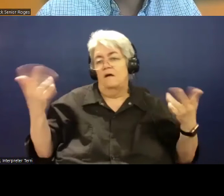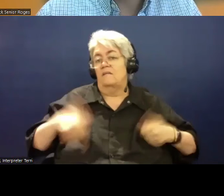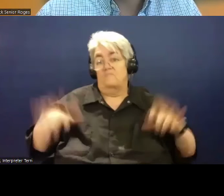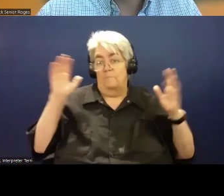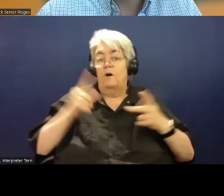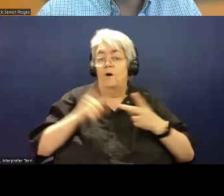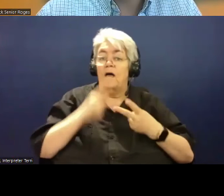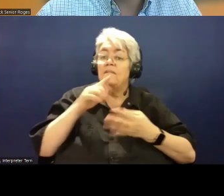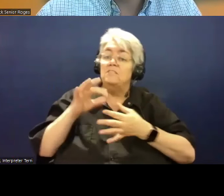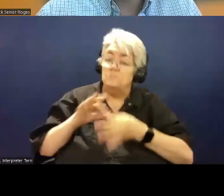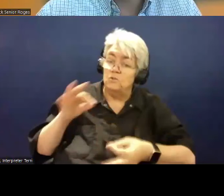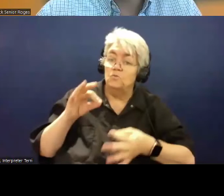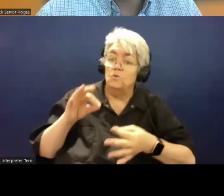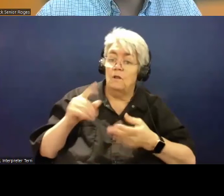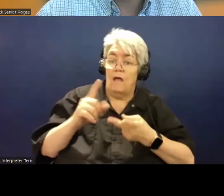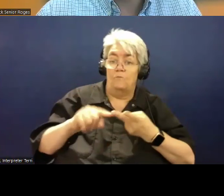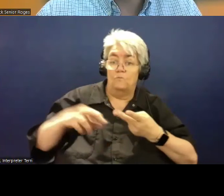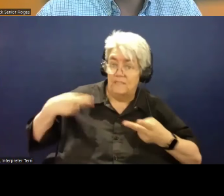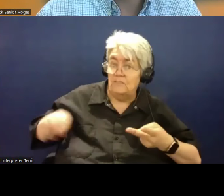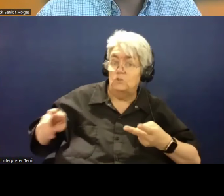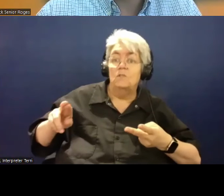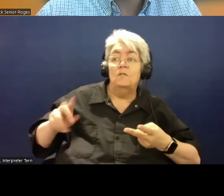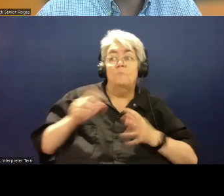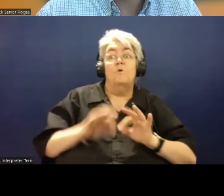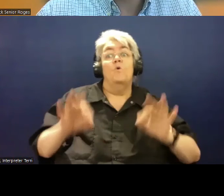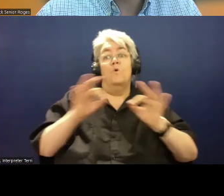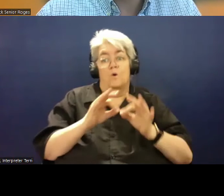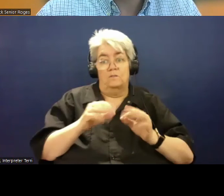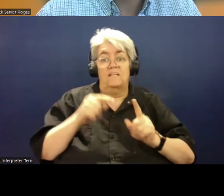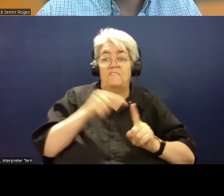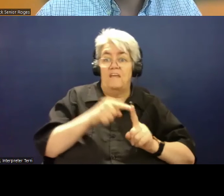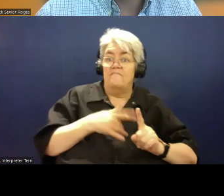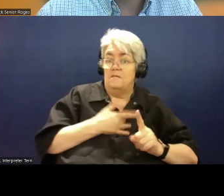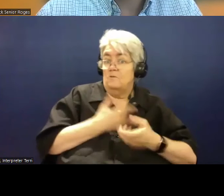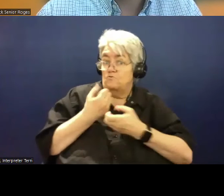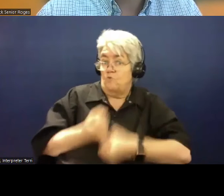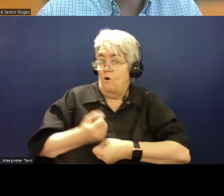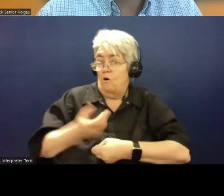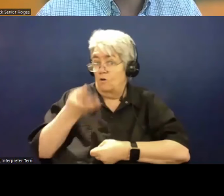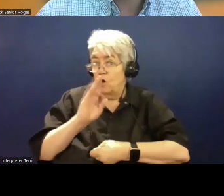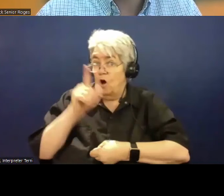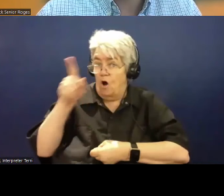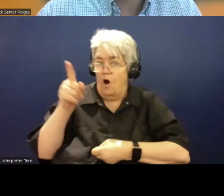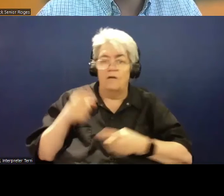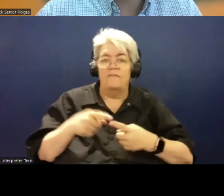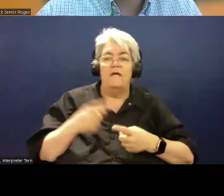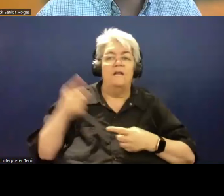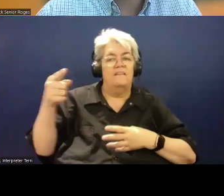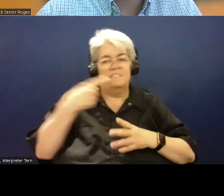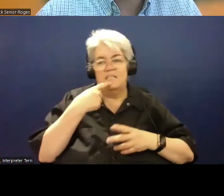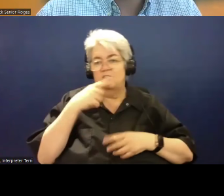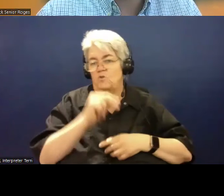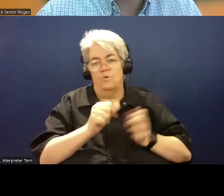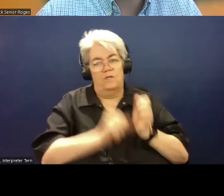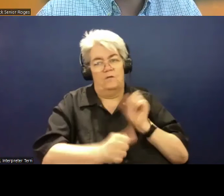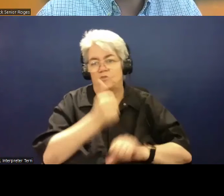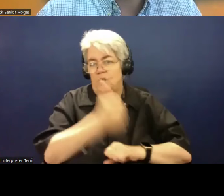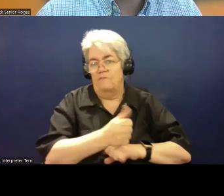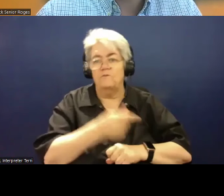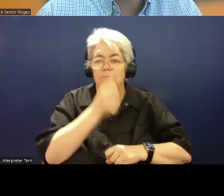IS AN IMPORTANT PROTECTIVE FACTOR AS WELL. IT DISCOURAGES SUICIDE AND THE PERSON BELIEFS